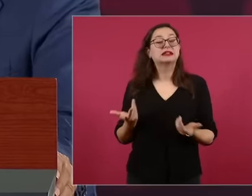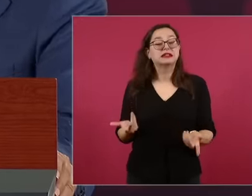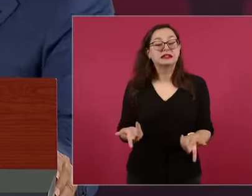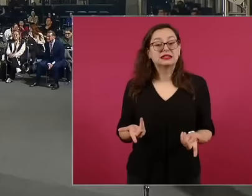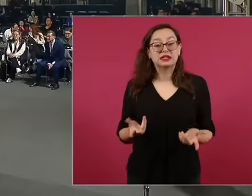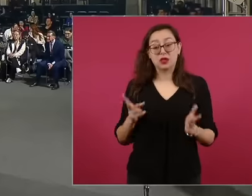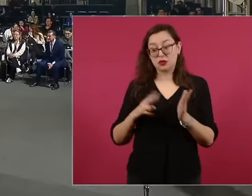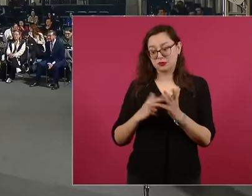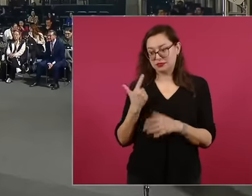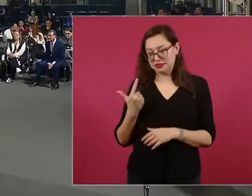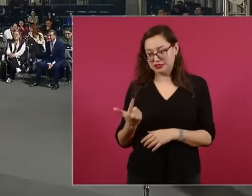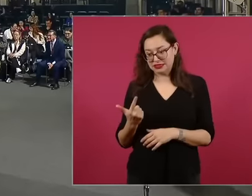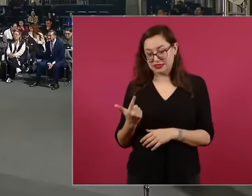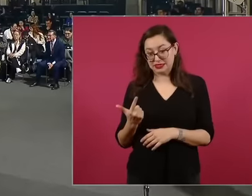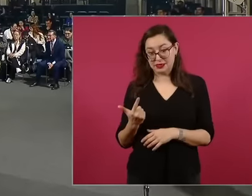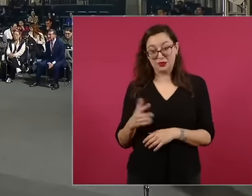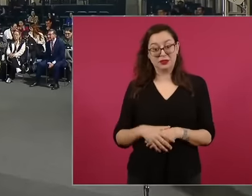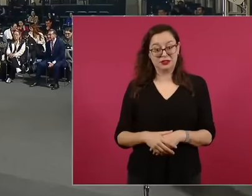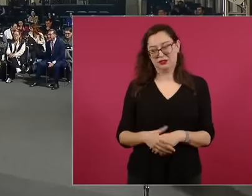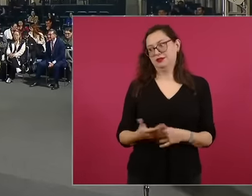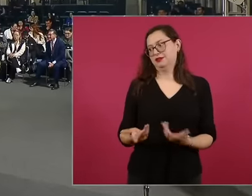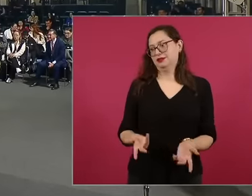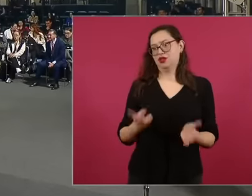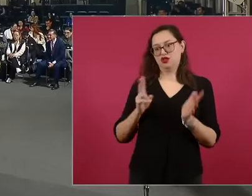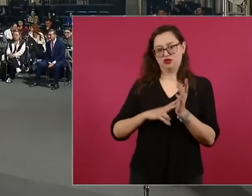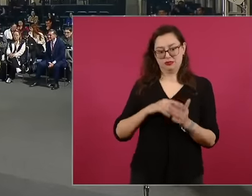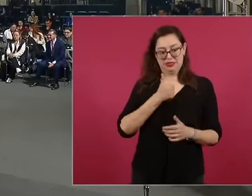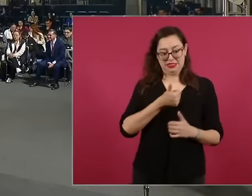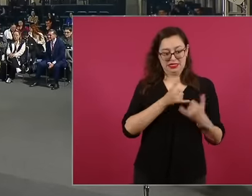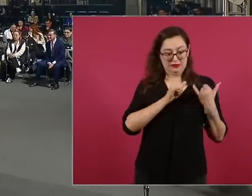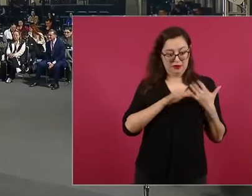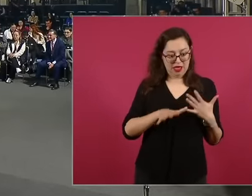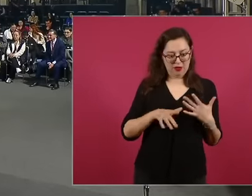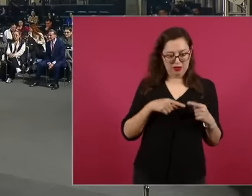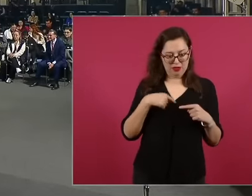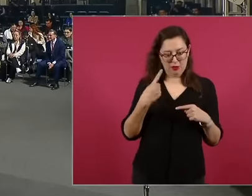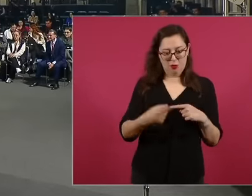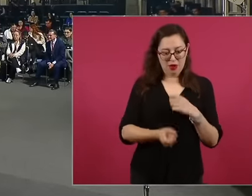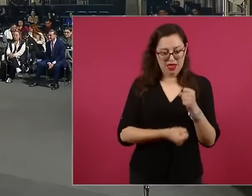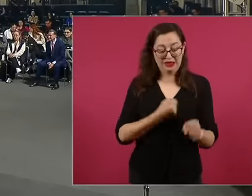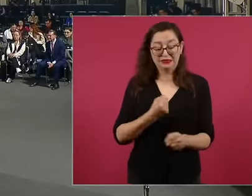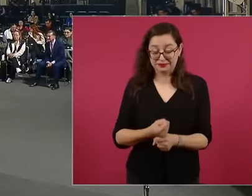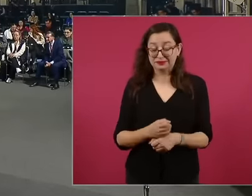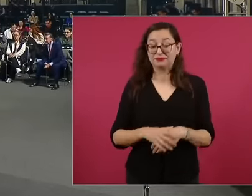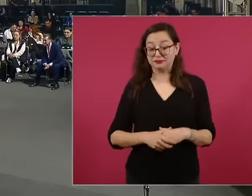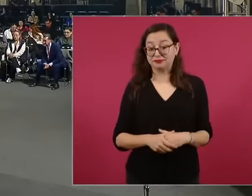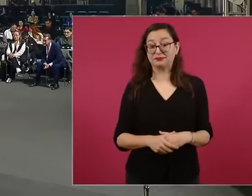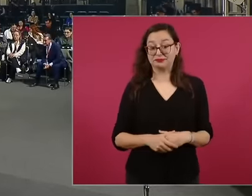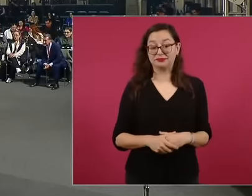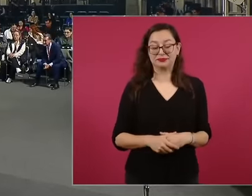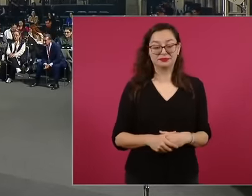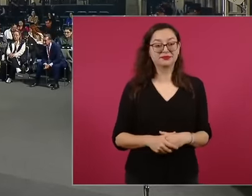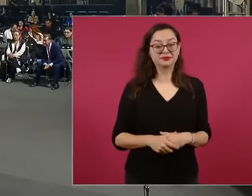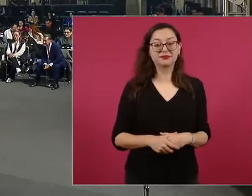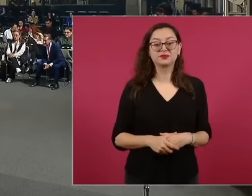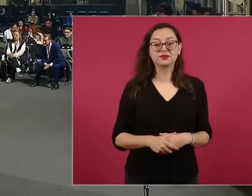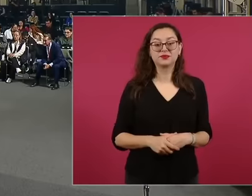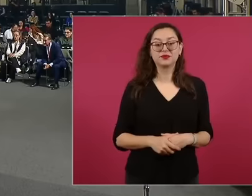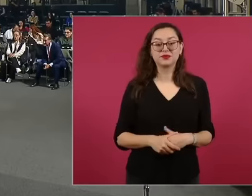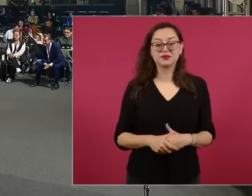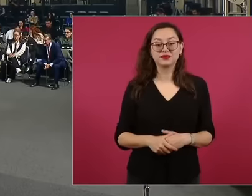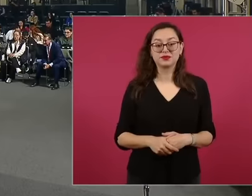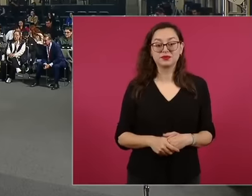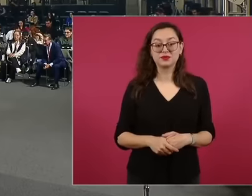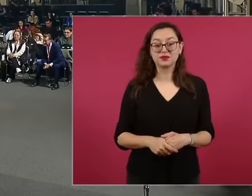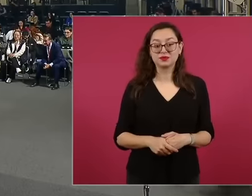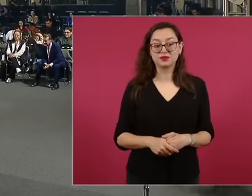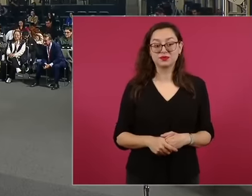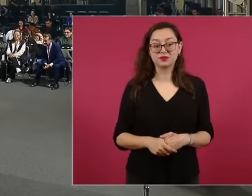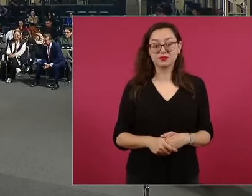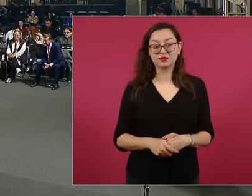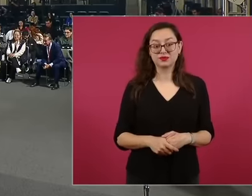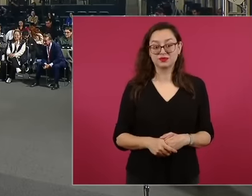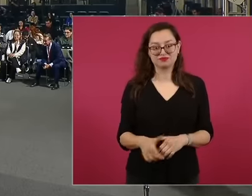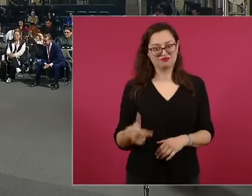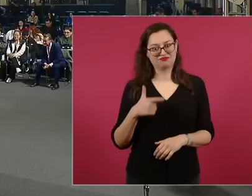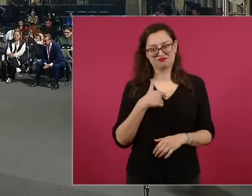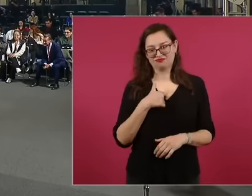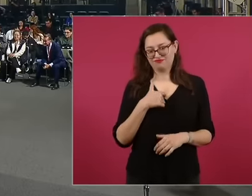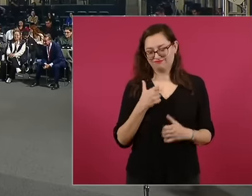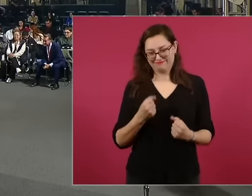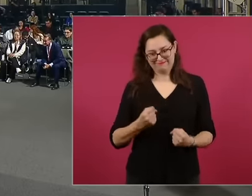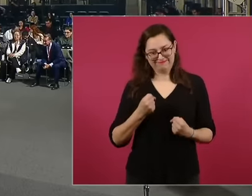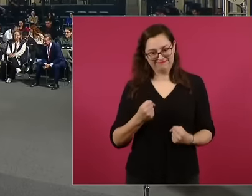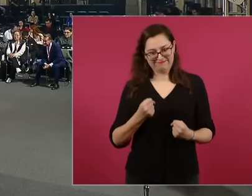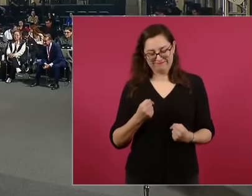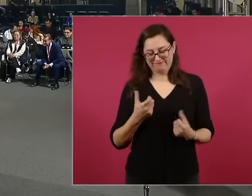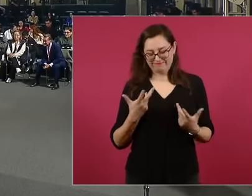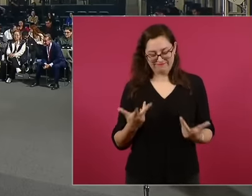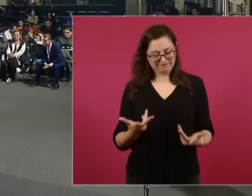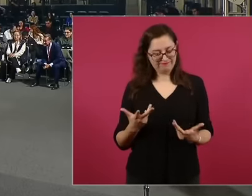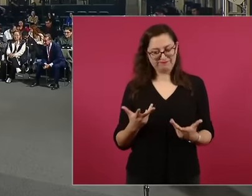2007 the fraud of 2006 had just happened Yes and this one no because the censorship was very strong